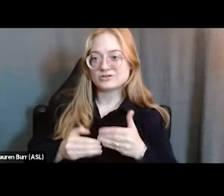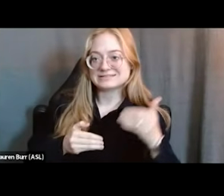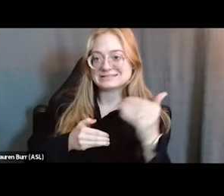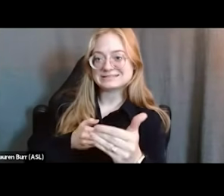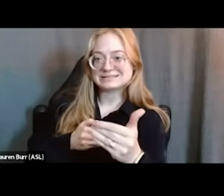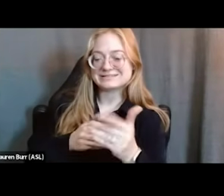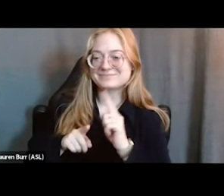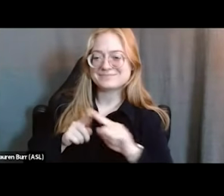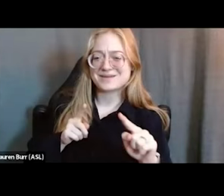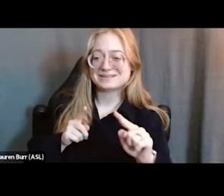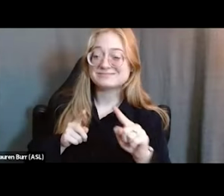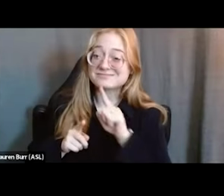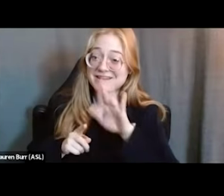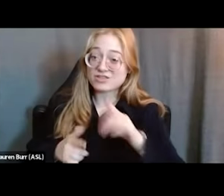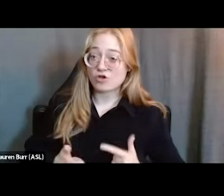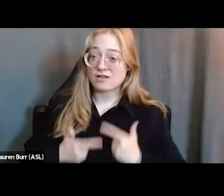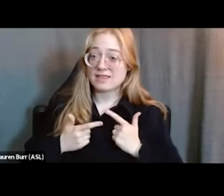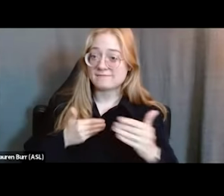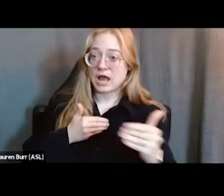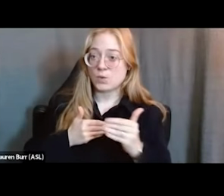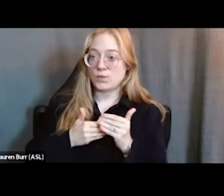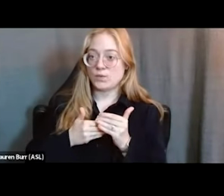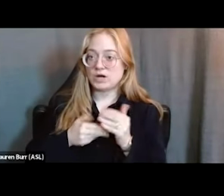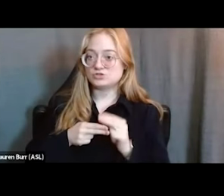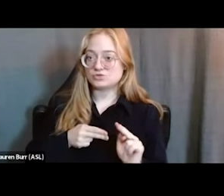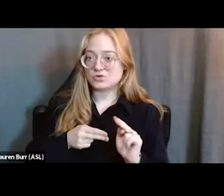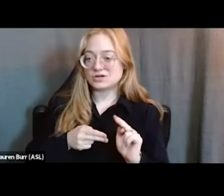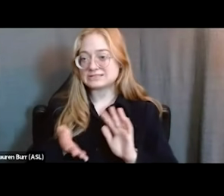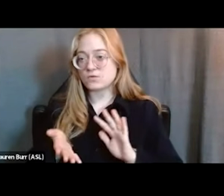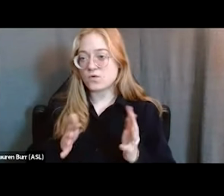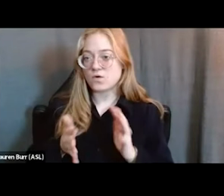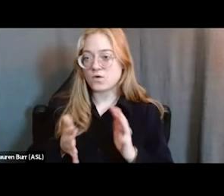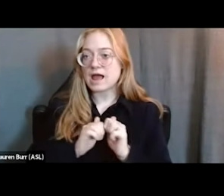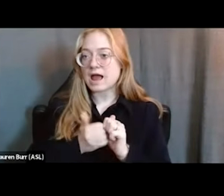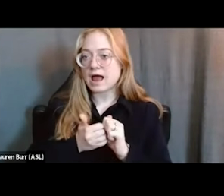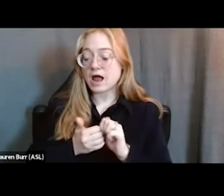that many more years to live. So how do we really change some of our perspective to say,